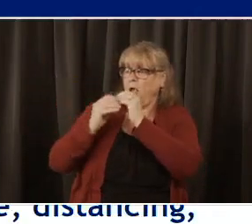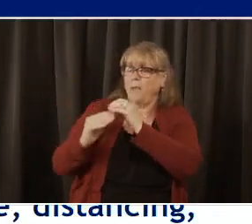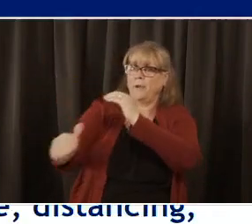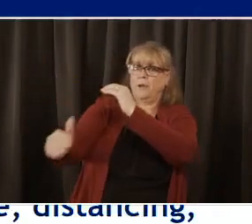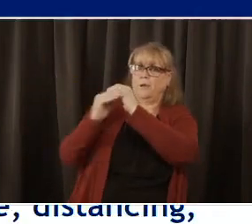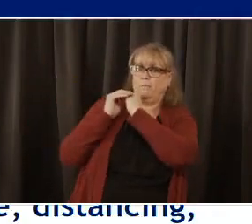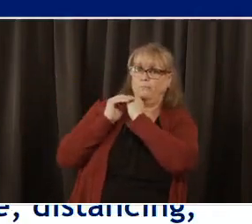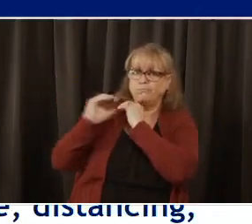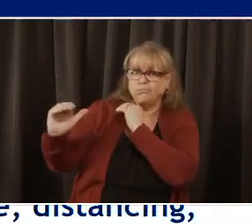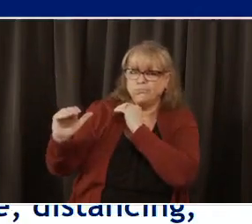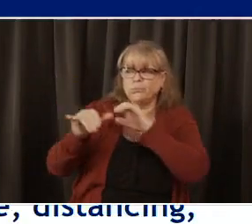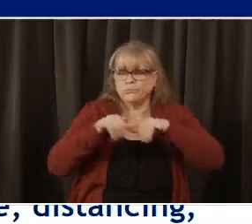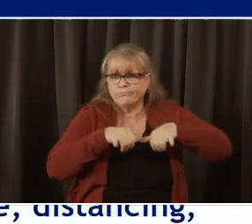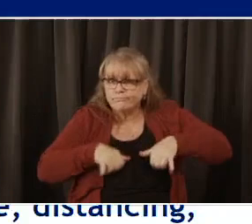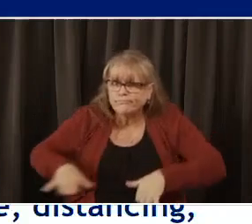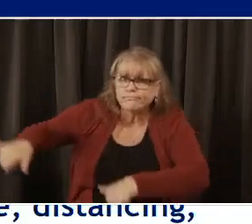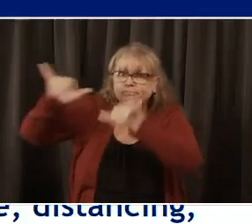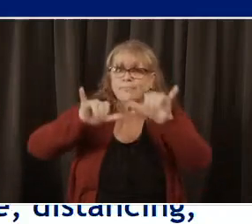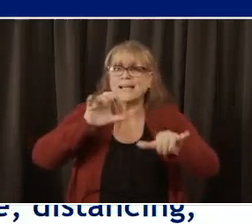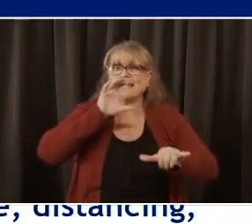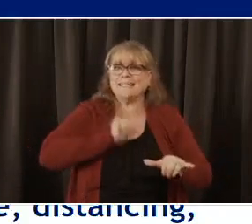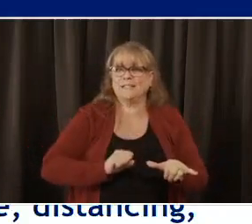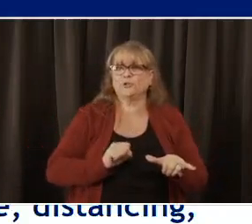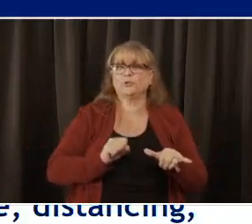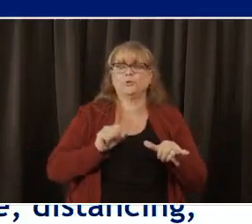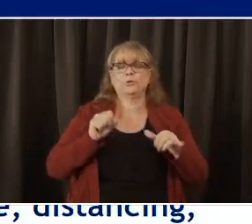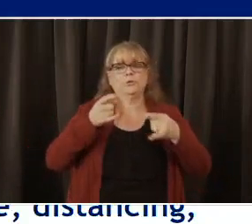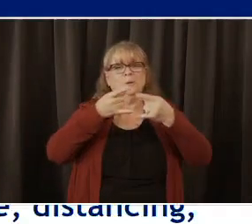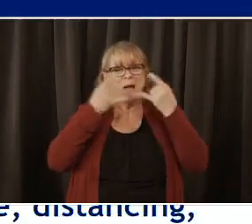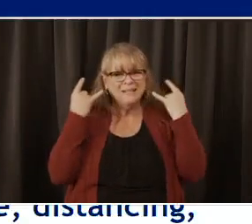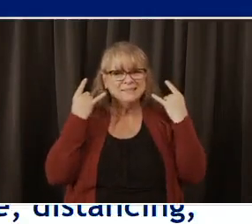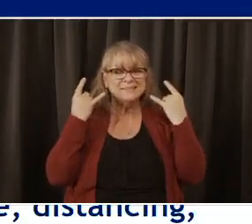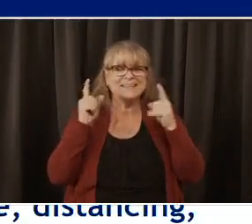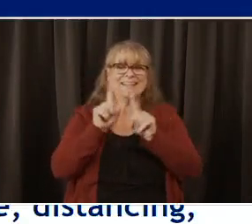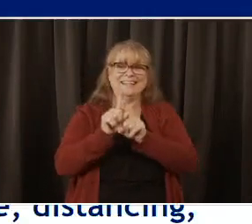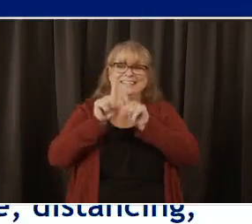So as you can see the fourth wave will will look different, mainly due to variants of concern